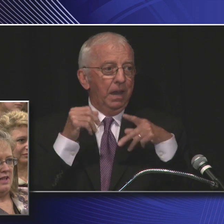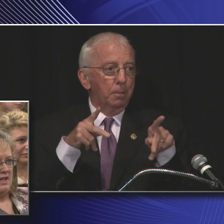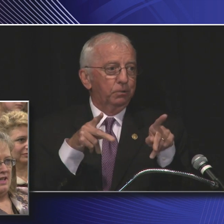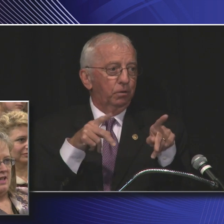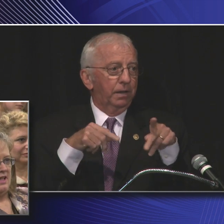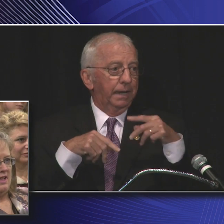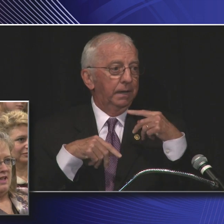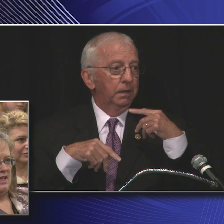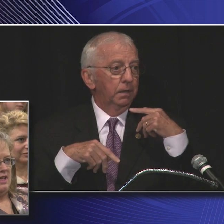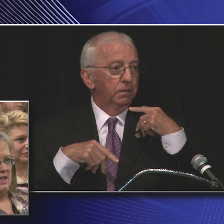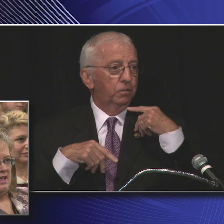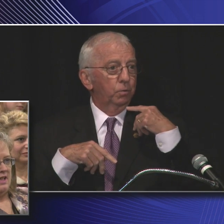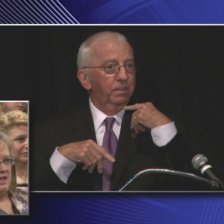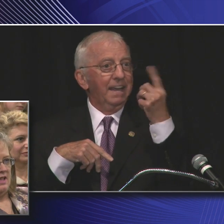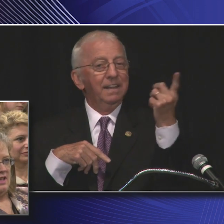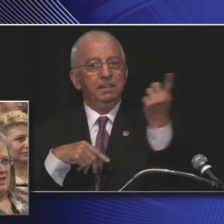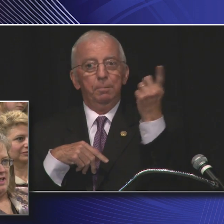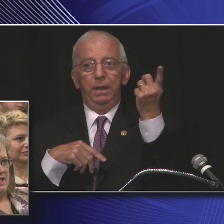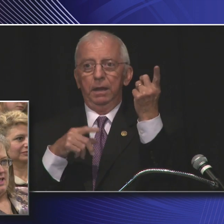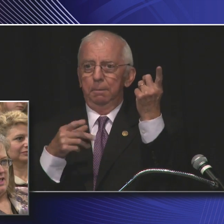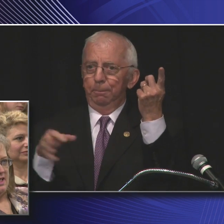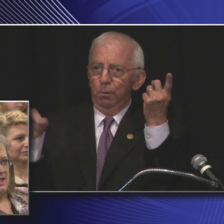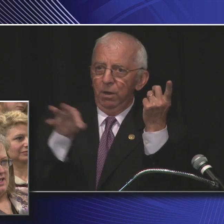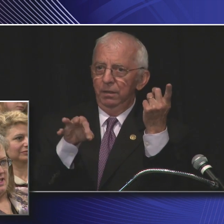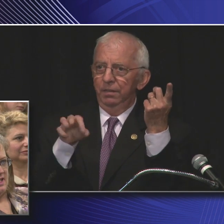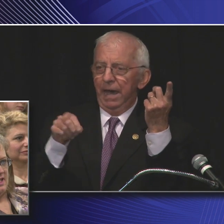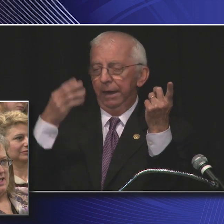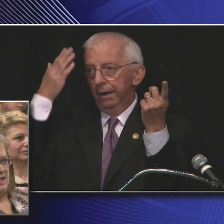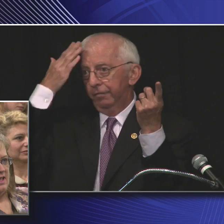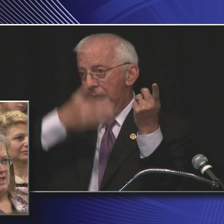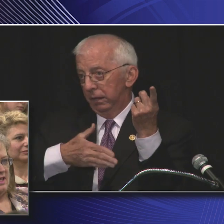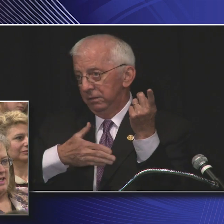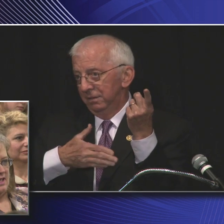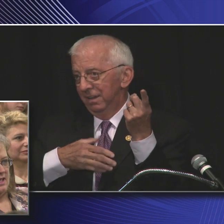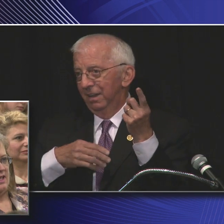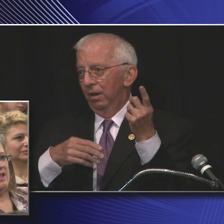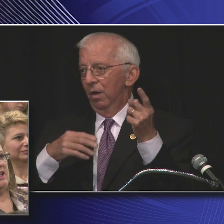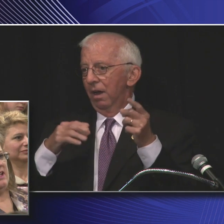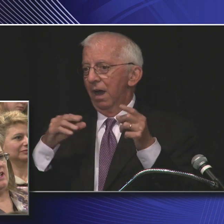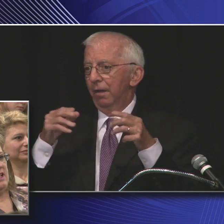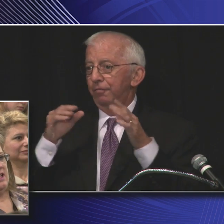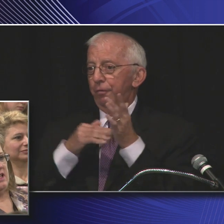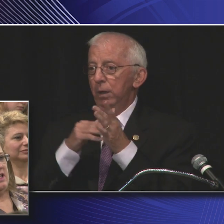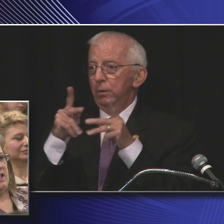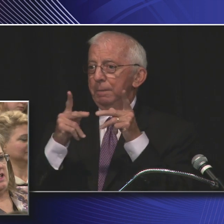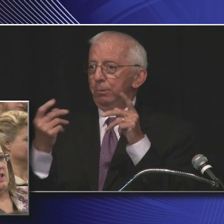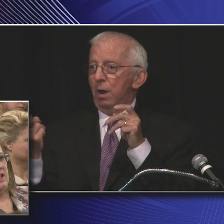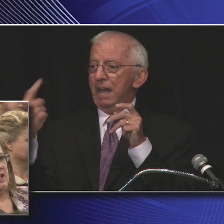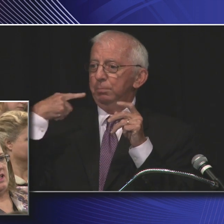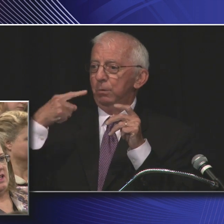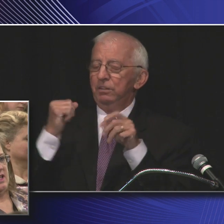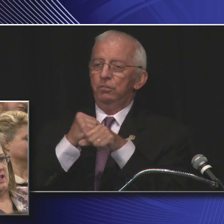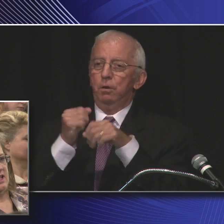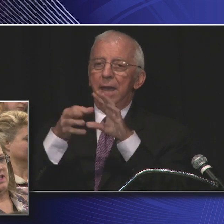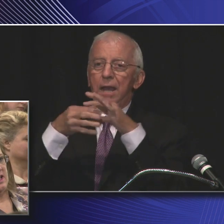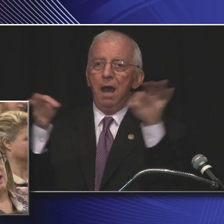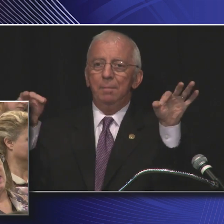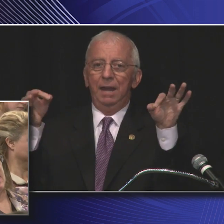the opportunity to say something important that I forgot. Frequently people ask me questions or make comments